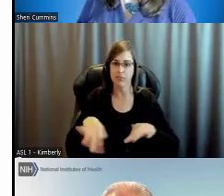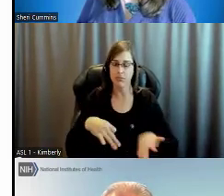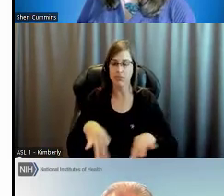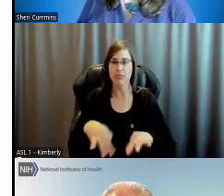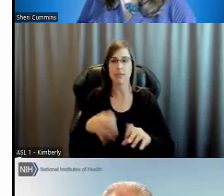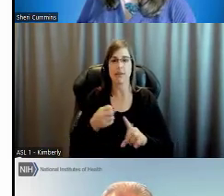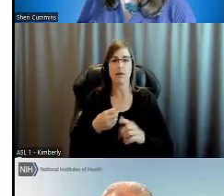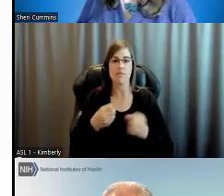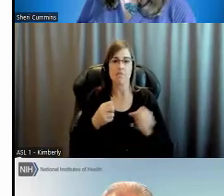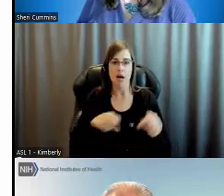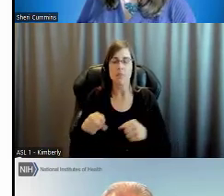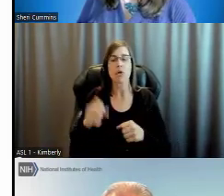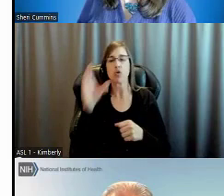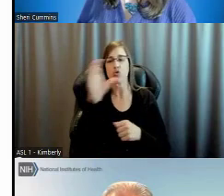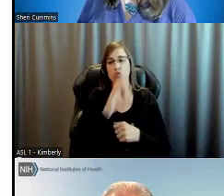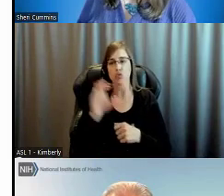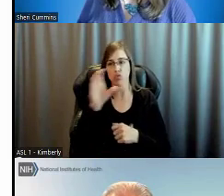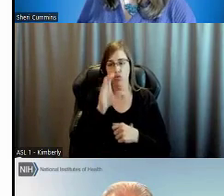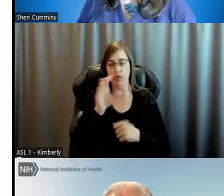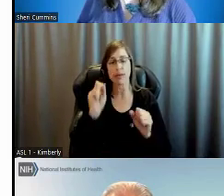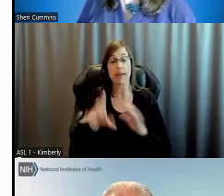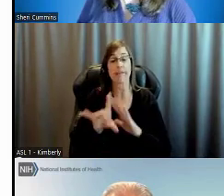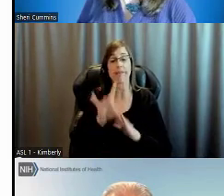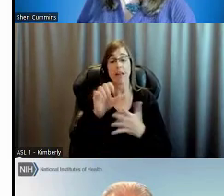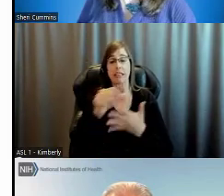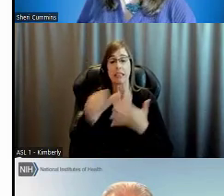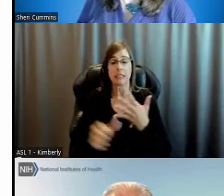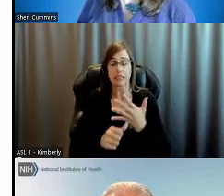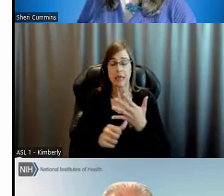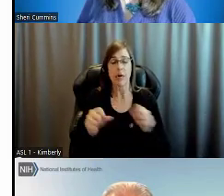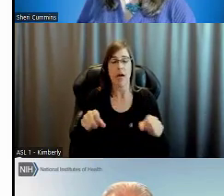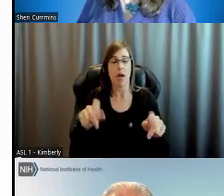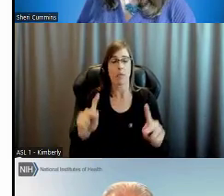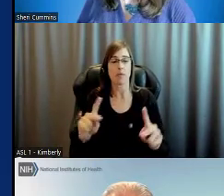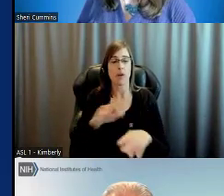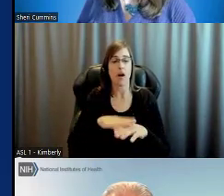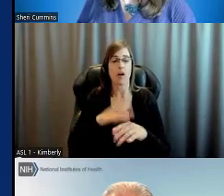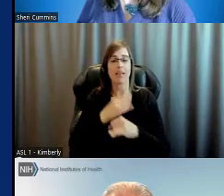and you'll also find subsets of our opportunities on Institute and Centers sites